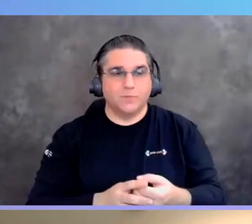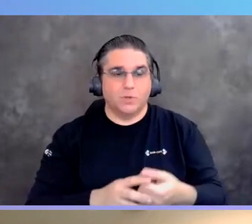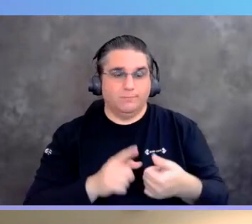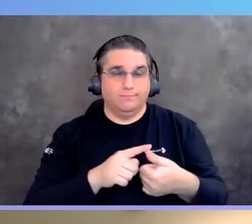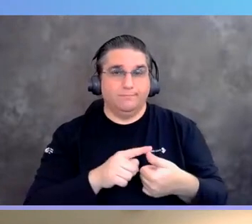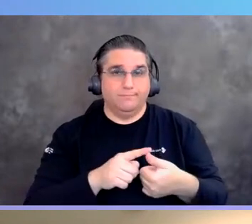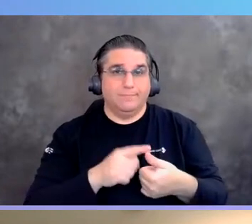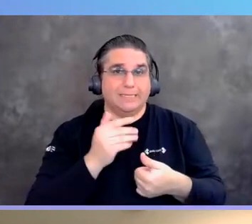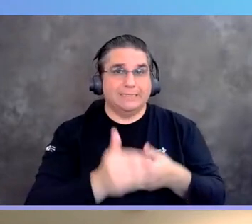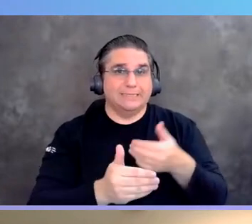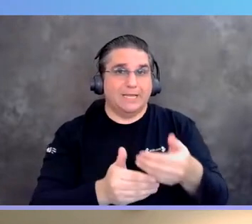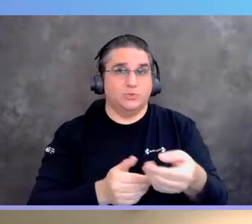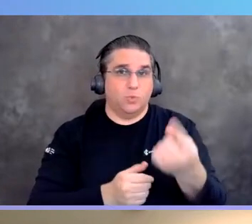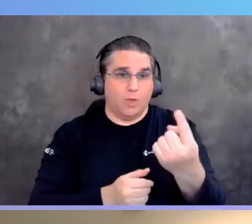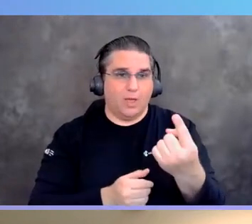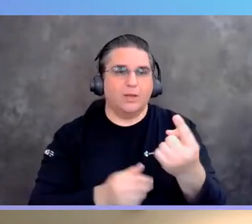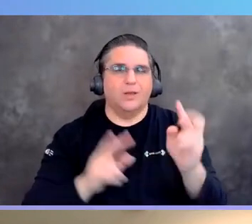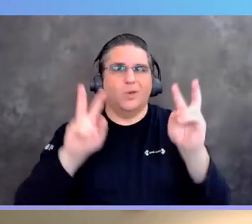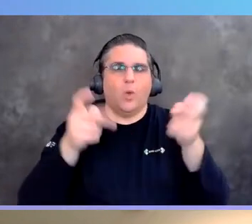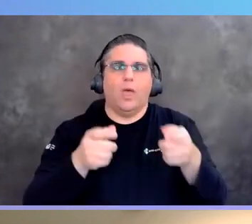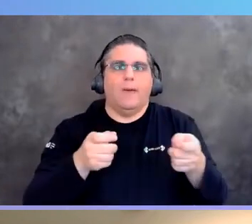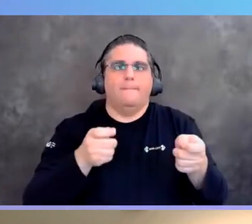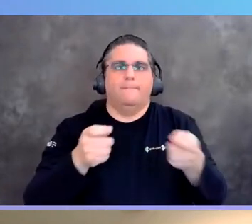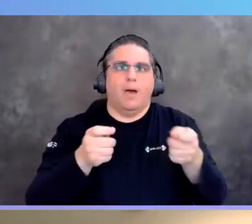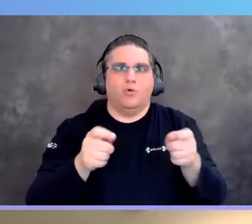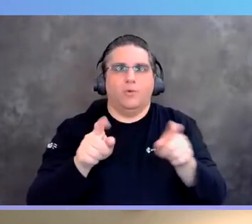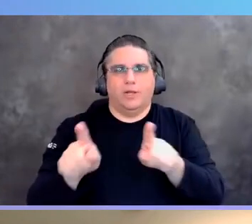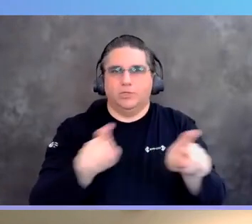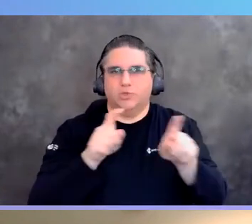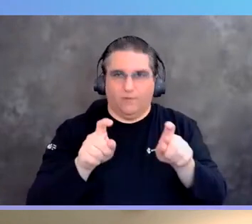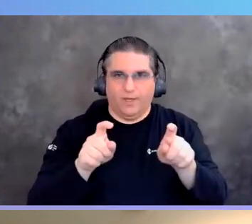this is a moderated survey. Uh, participants select and order